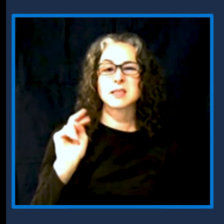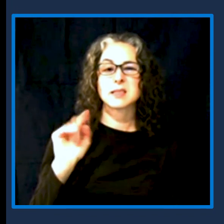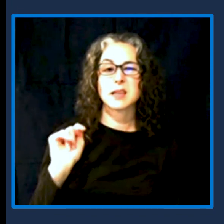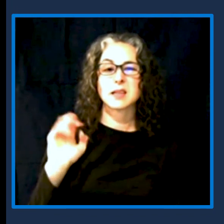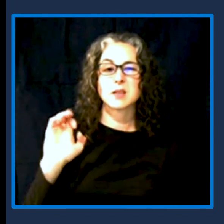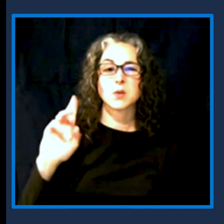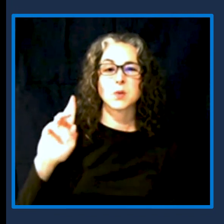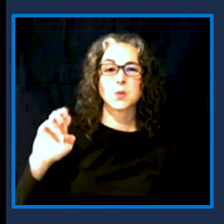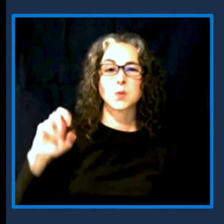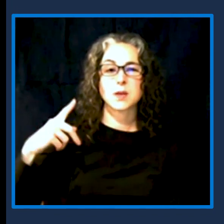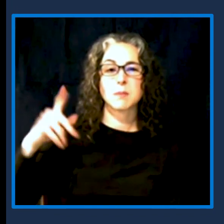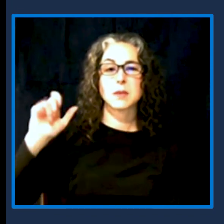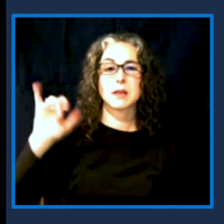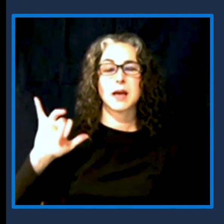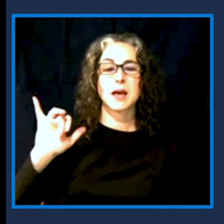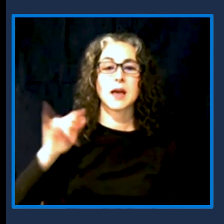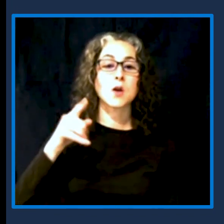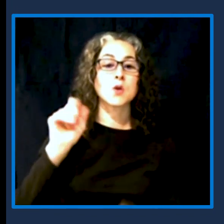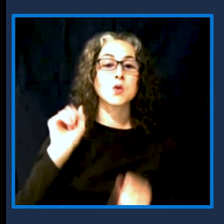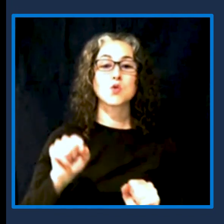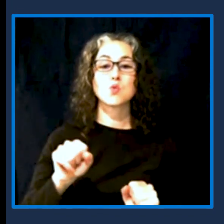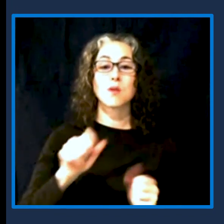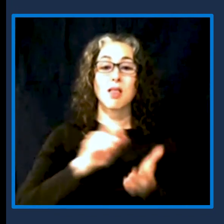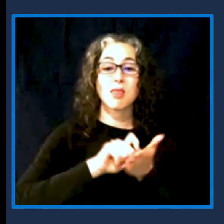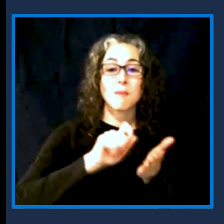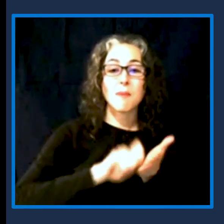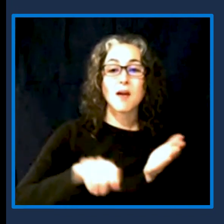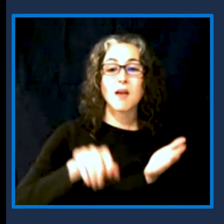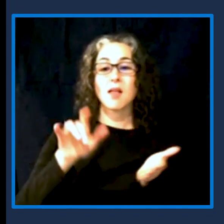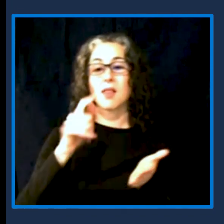your finger or your mouse to actually write onto a onenote page